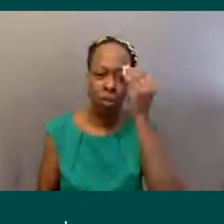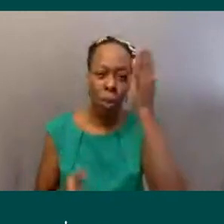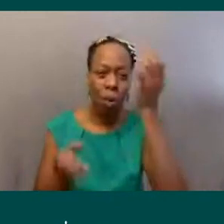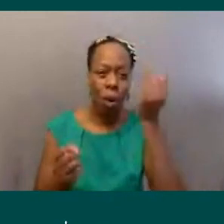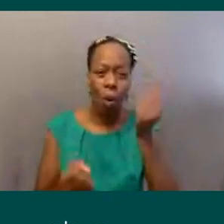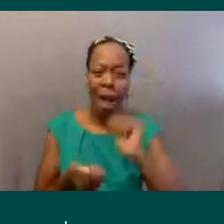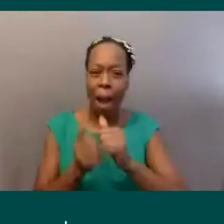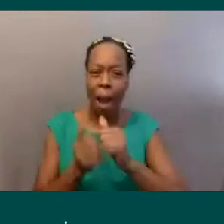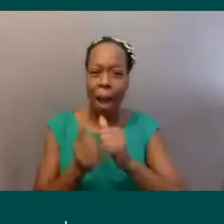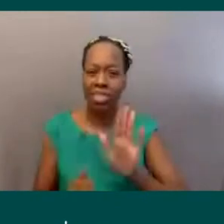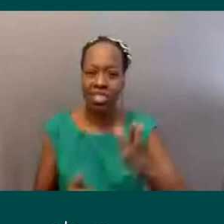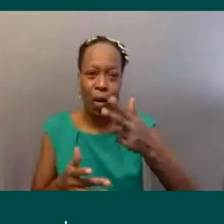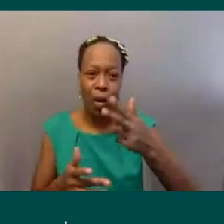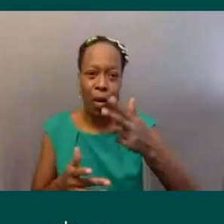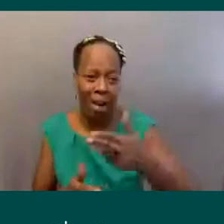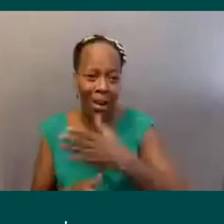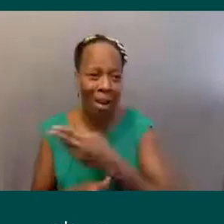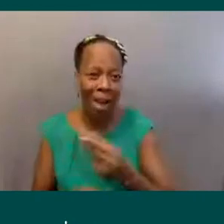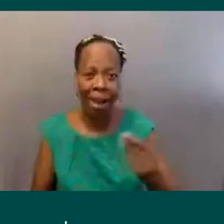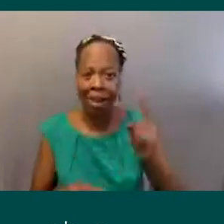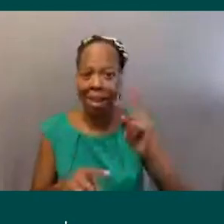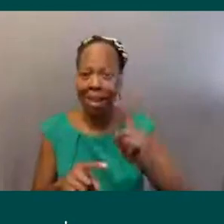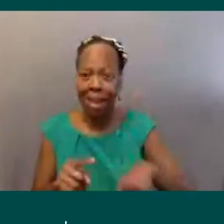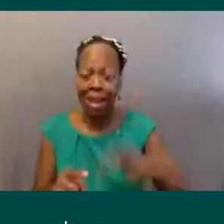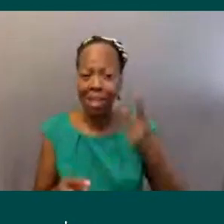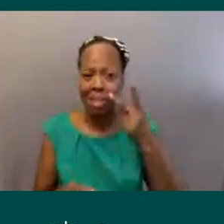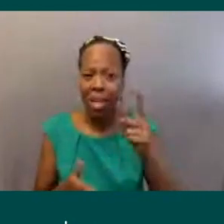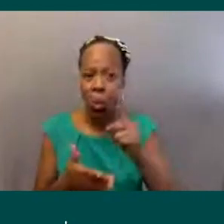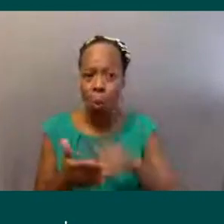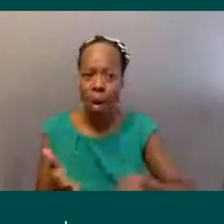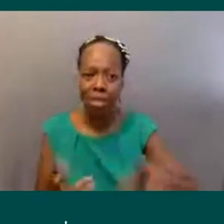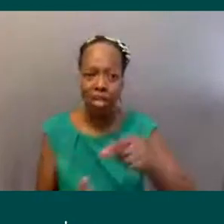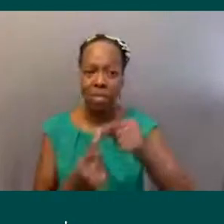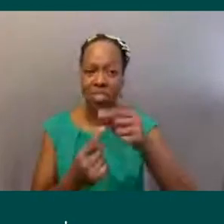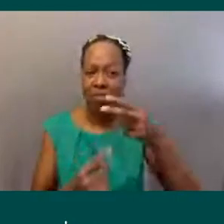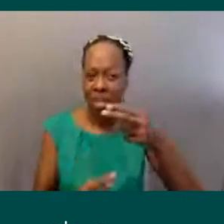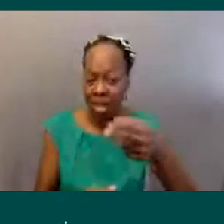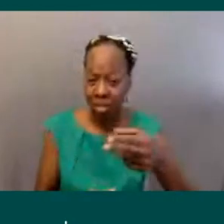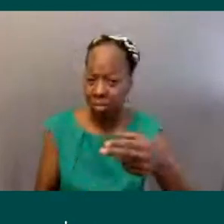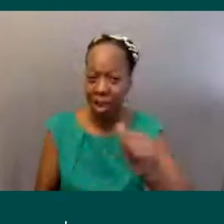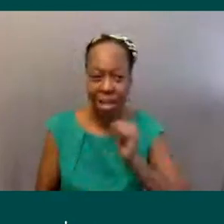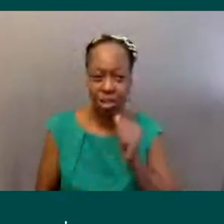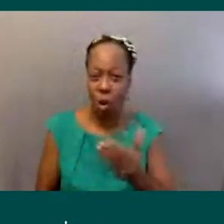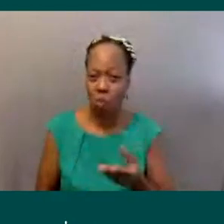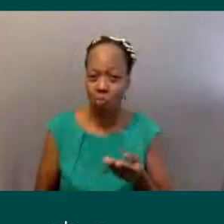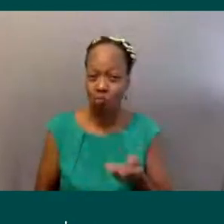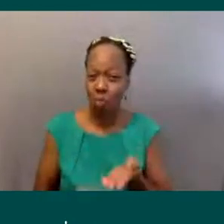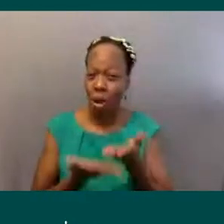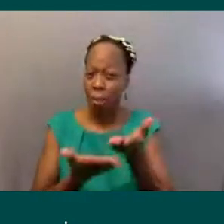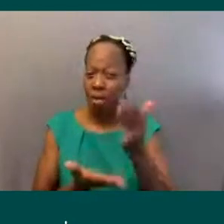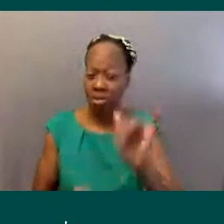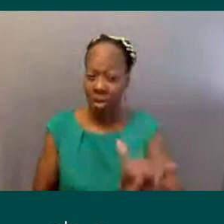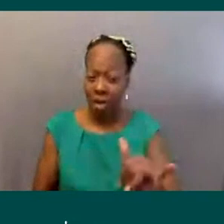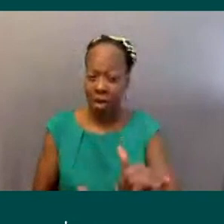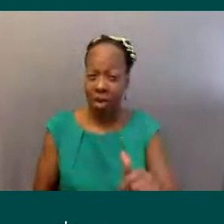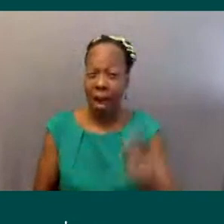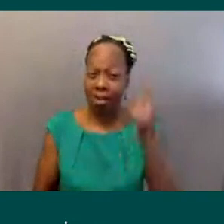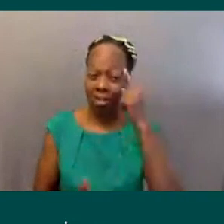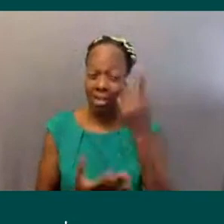to do what I call the surgical dose to come up with what is the best surgical option